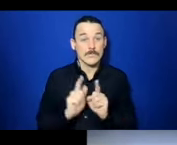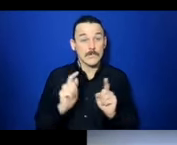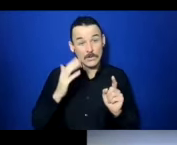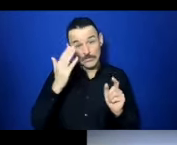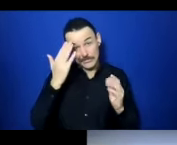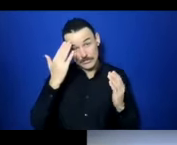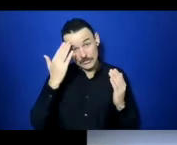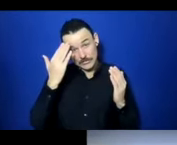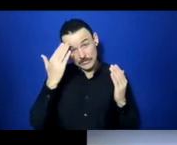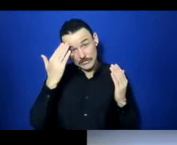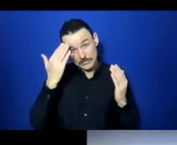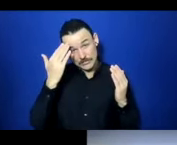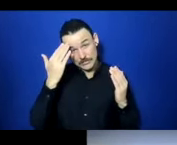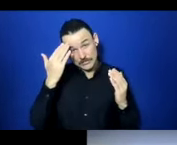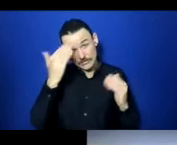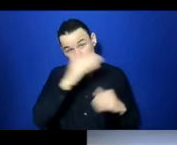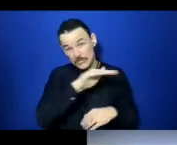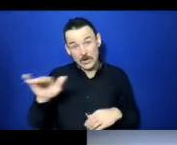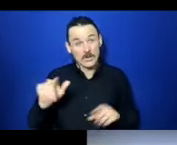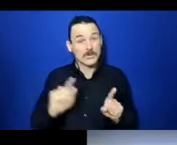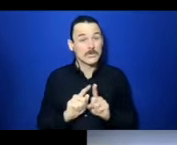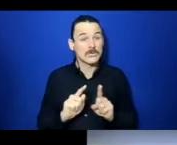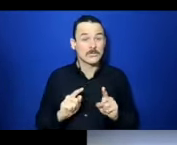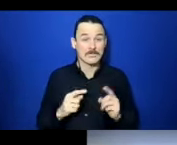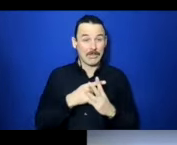the the three incredible people that we've got with us, we really encourage you to